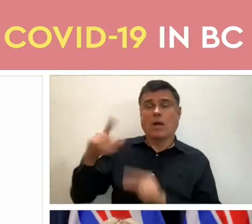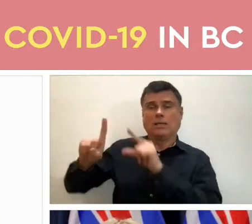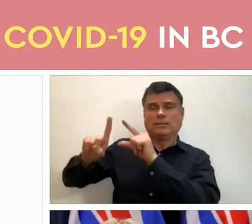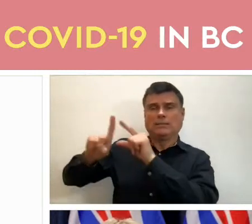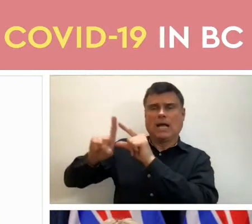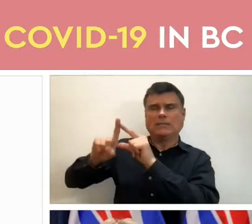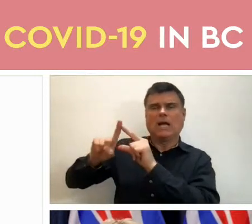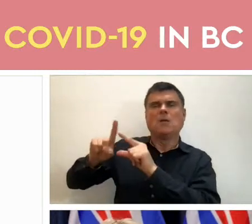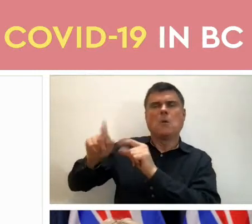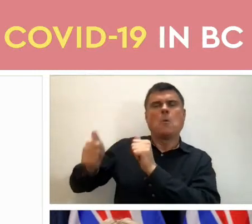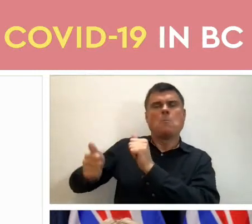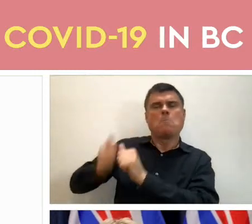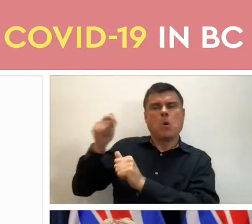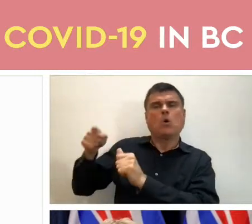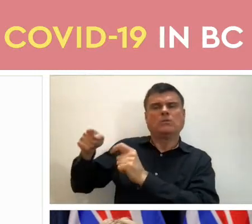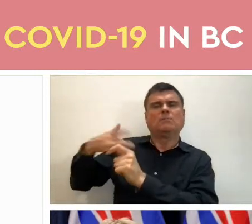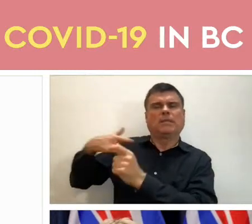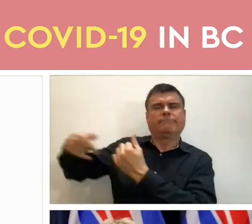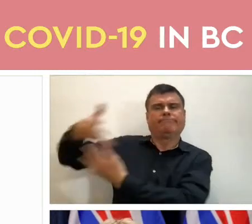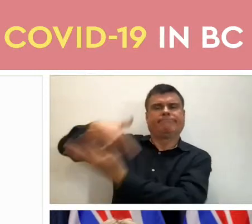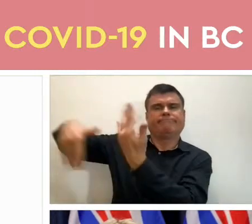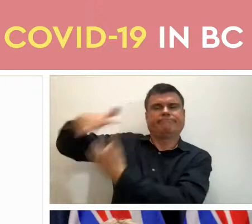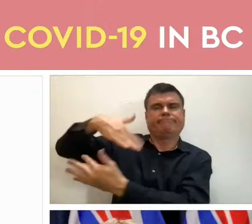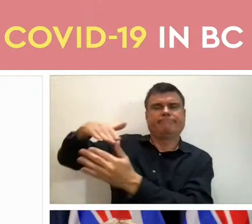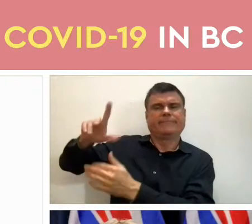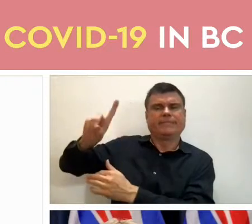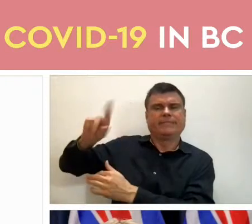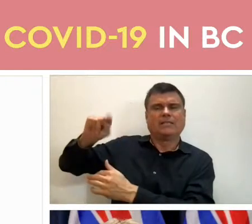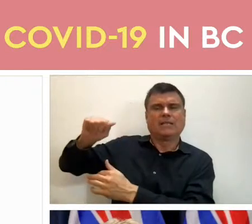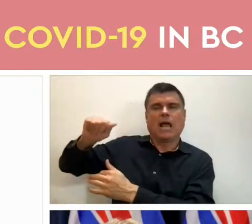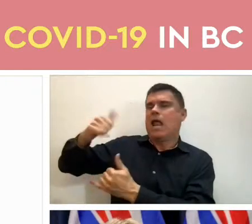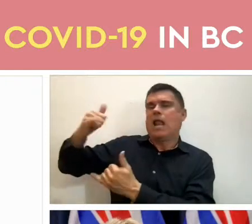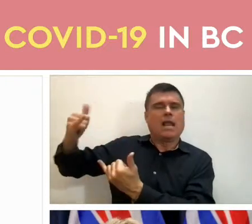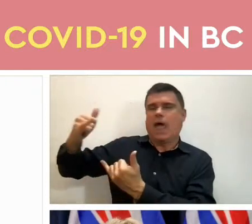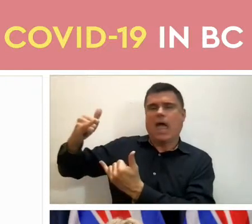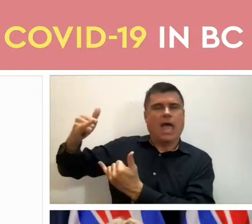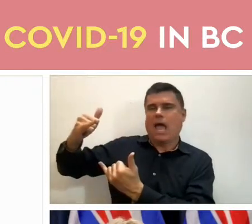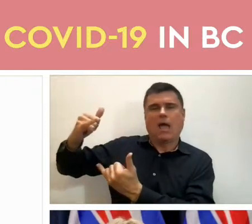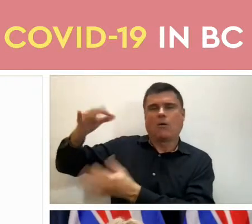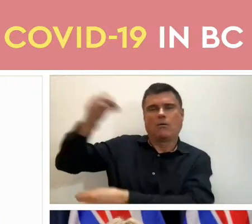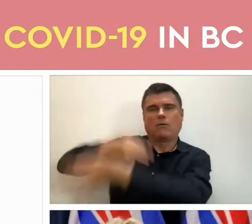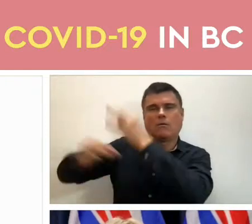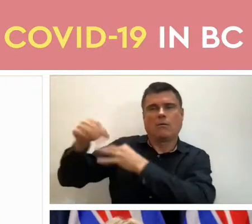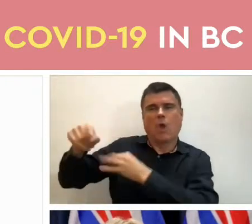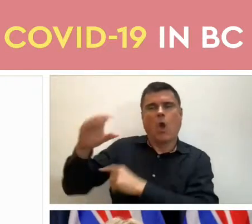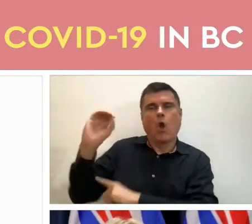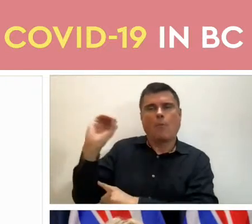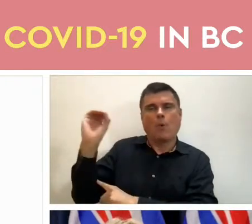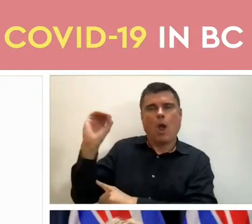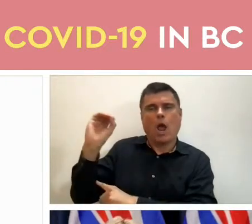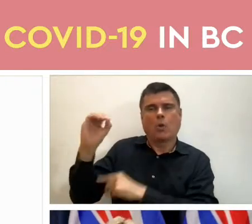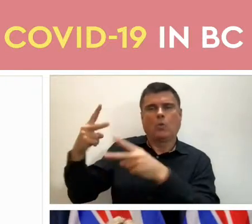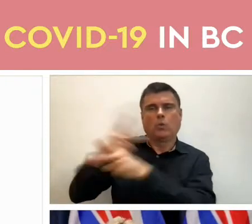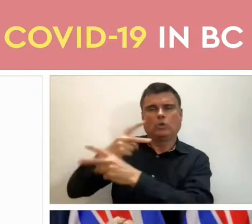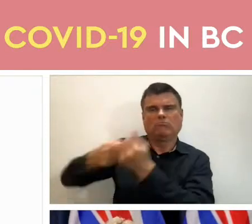strains starting in Vancouver coastal and not far behind Frazier health and island health